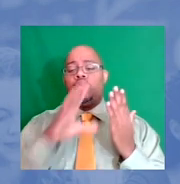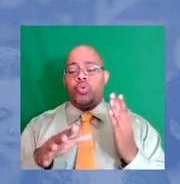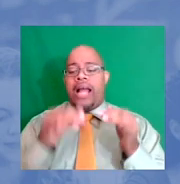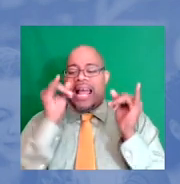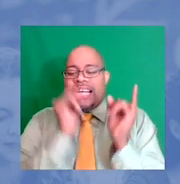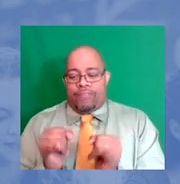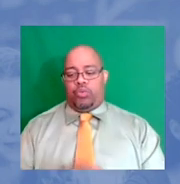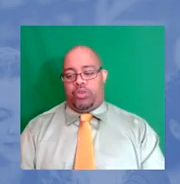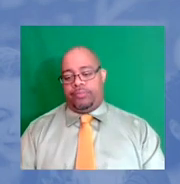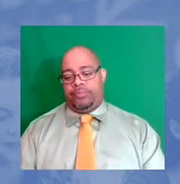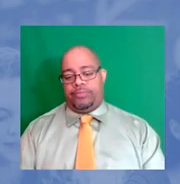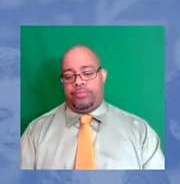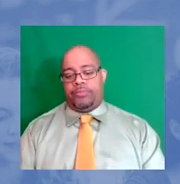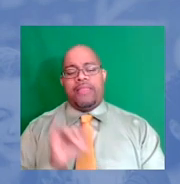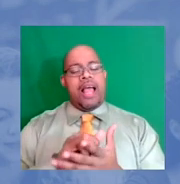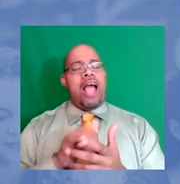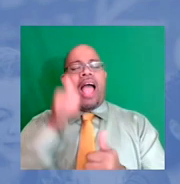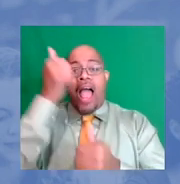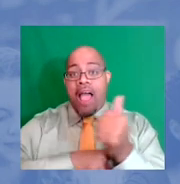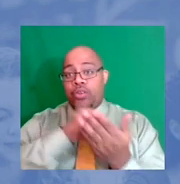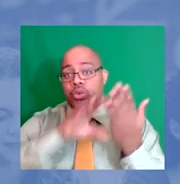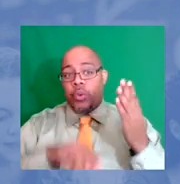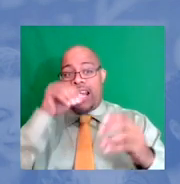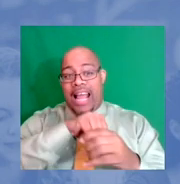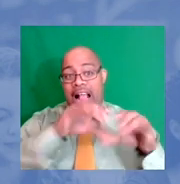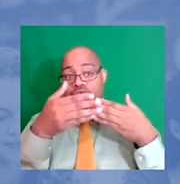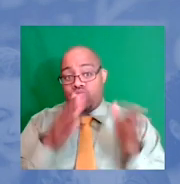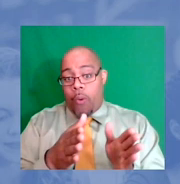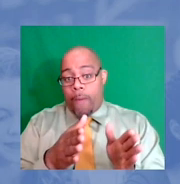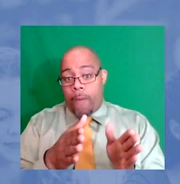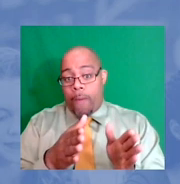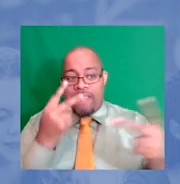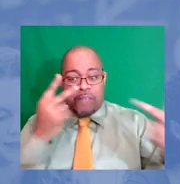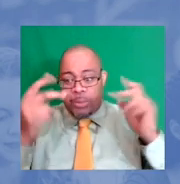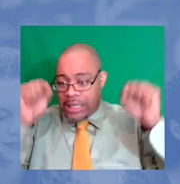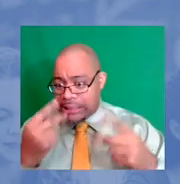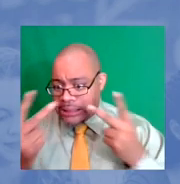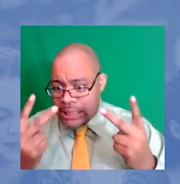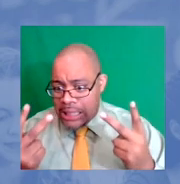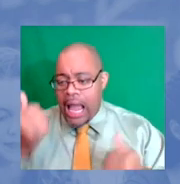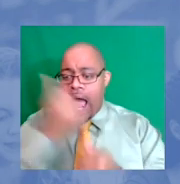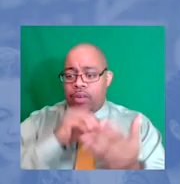IS EVERY STUDENT IN THAT CLASSROOM VISIBLE? DOES EVERY STUDENT IN THAT CLASSROOM MATTER